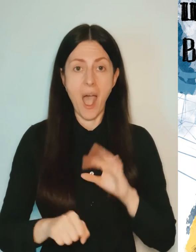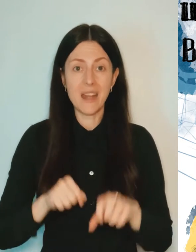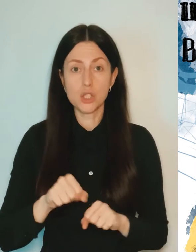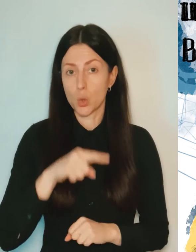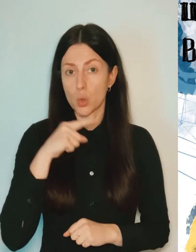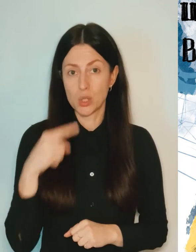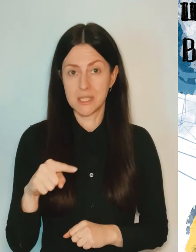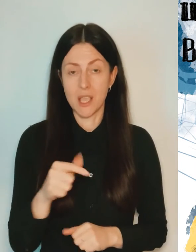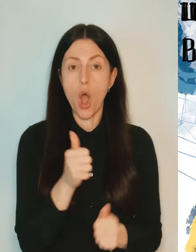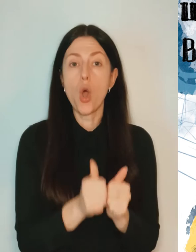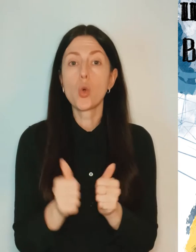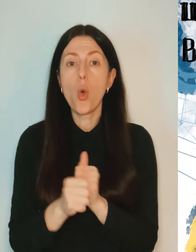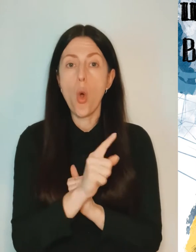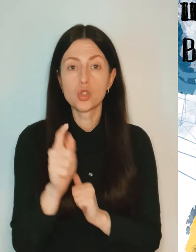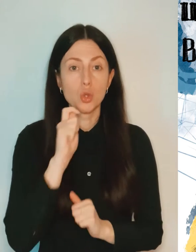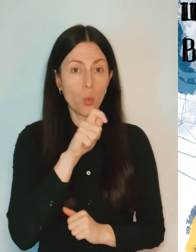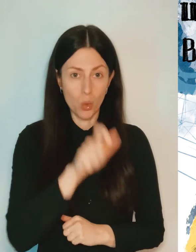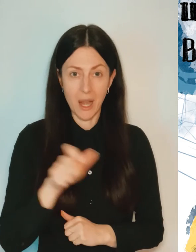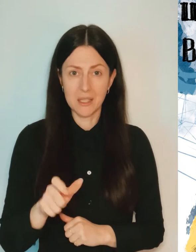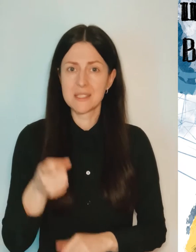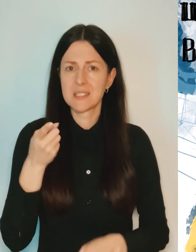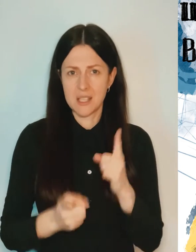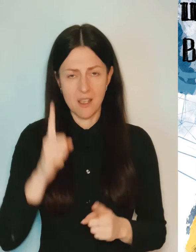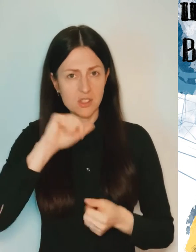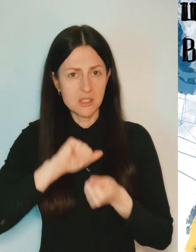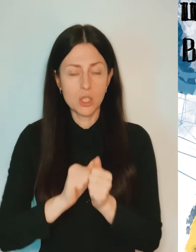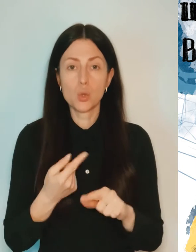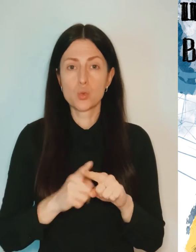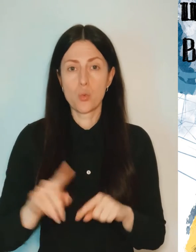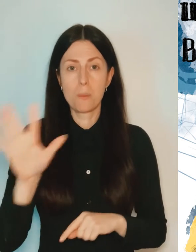Every Ukrainian will forever remember this 5 am morning.